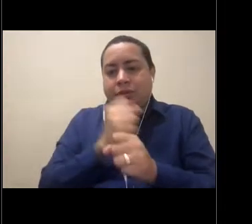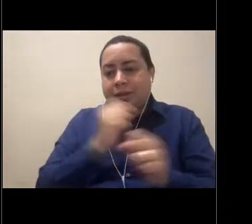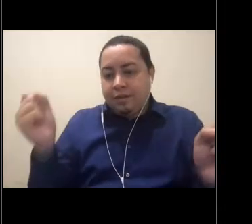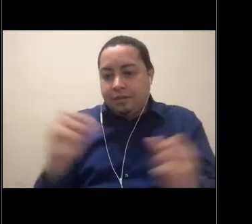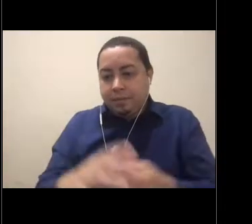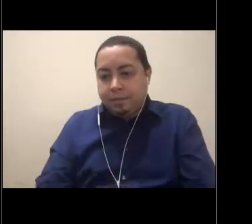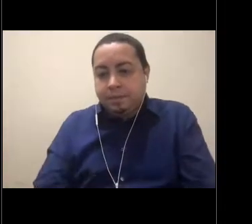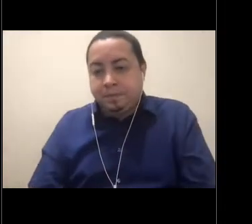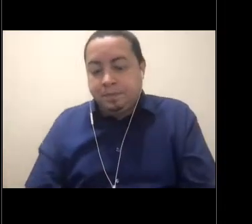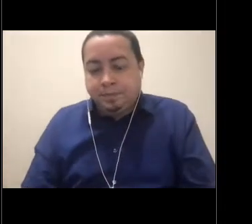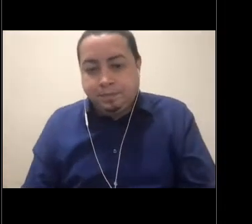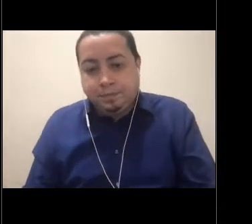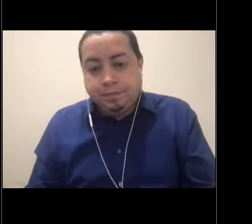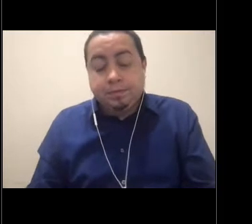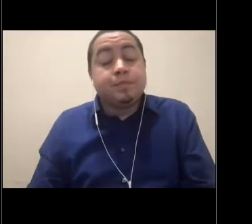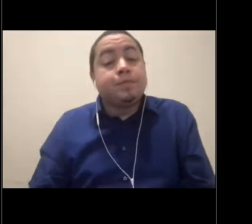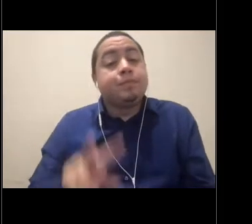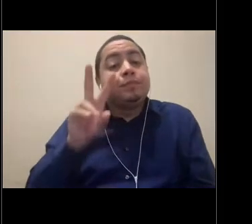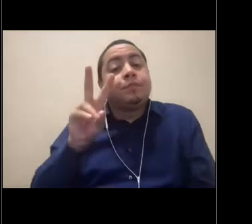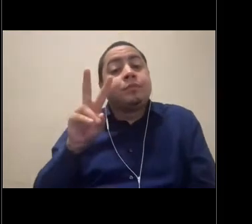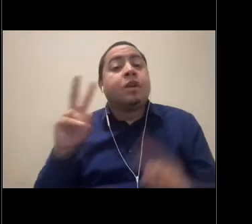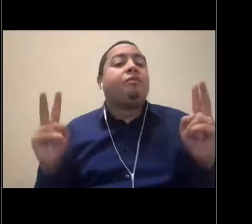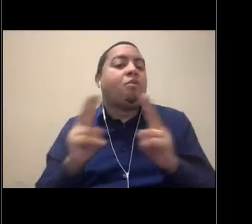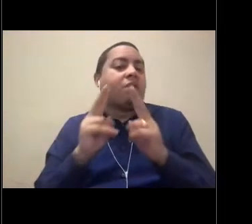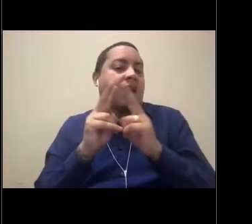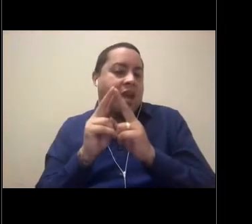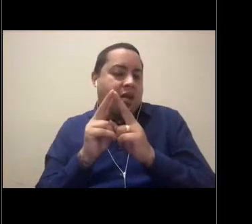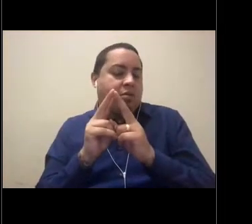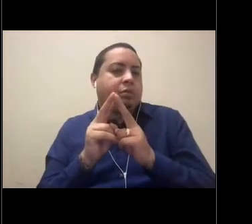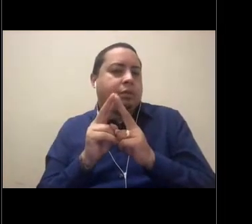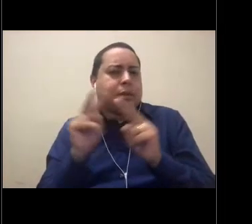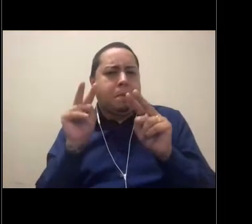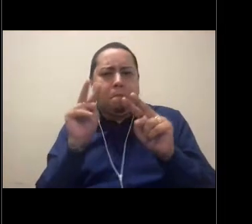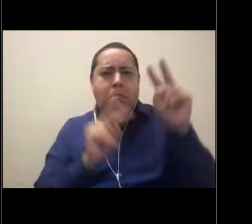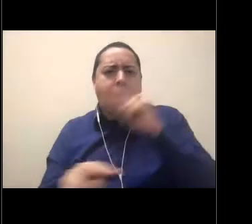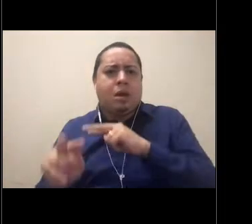So volcanoes are being monitored on a 24 by 7 basis, all over the world